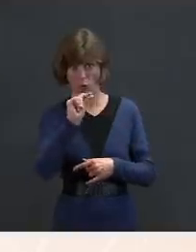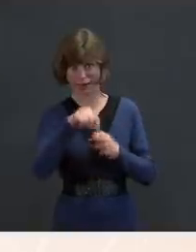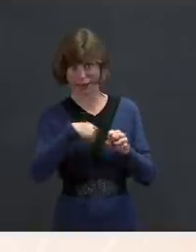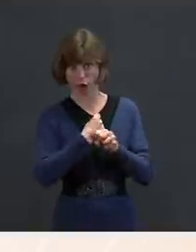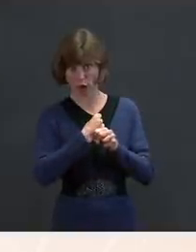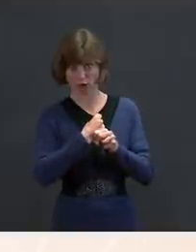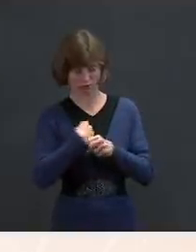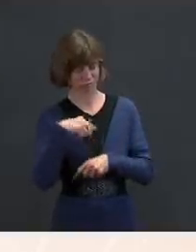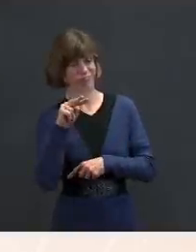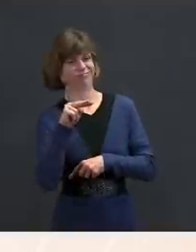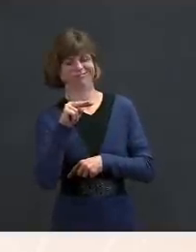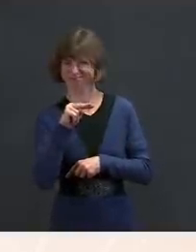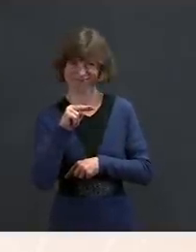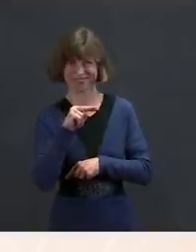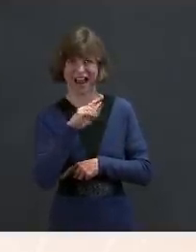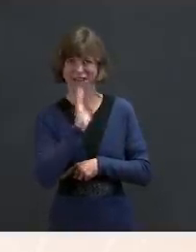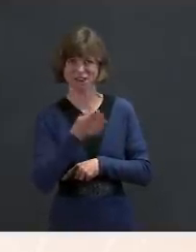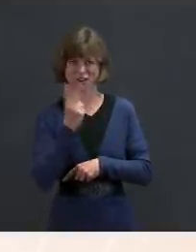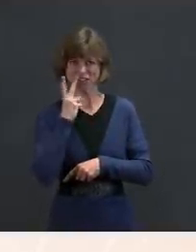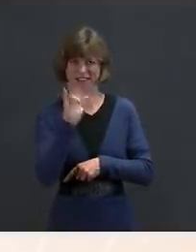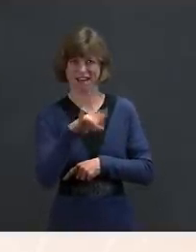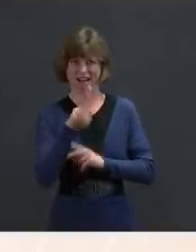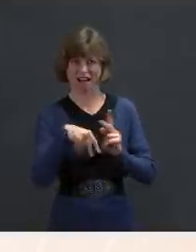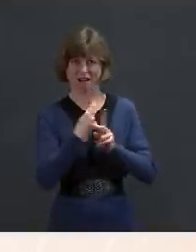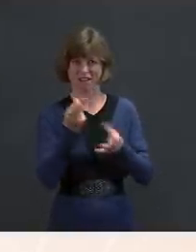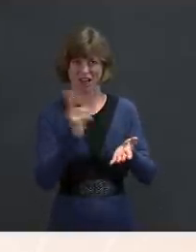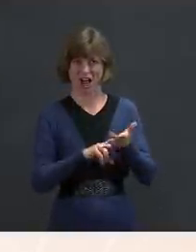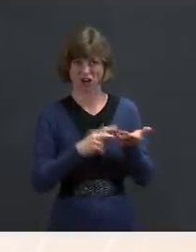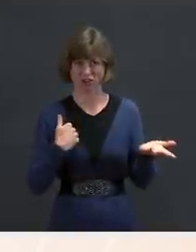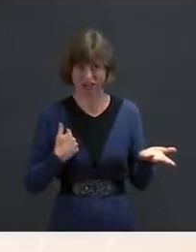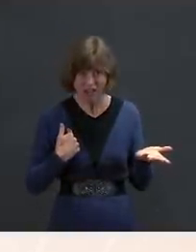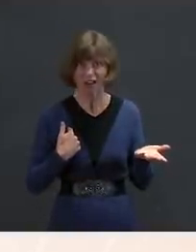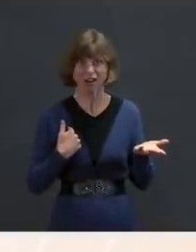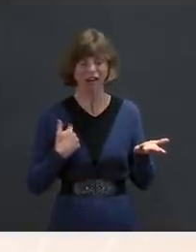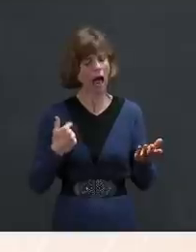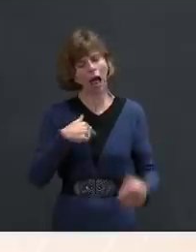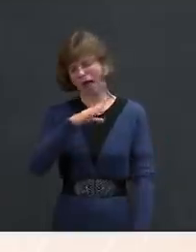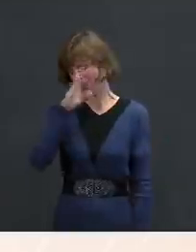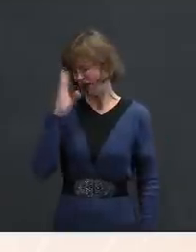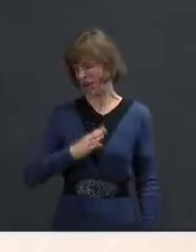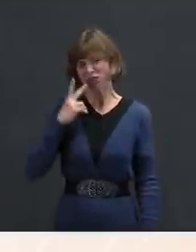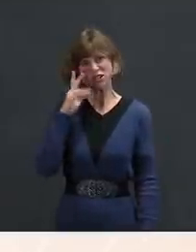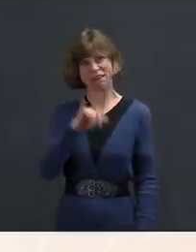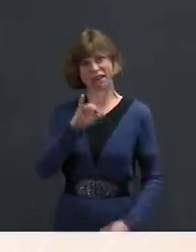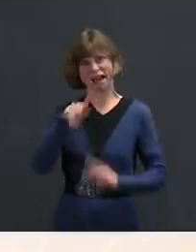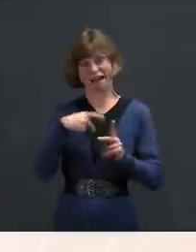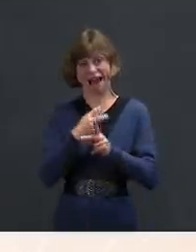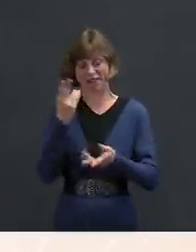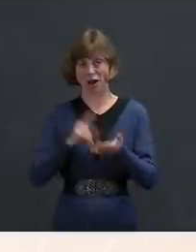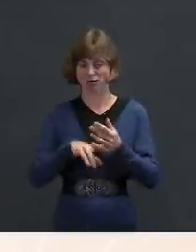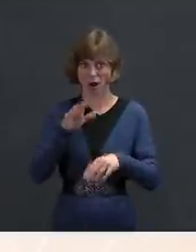I've never seen a contract like that. And I certainly haven't seen a contract like that on the last day of an administration.